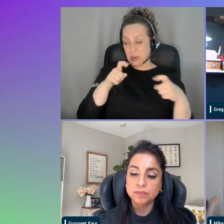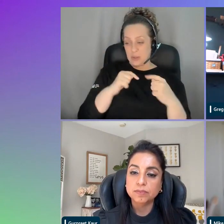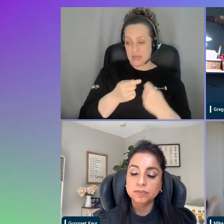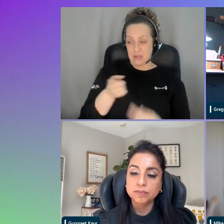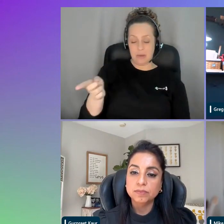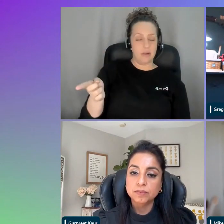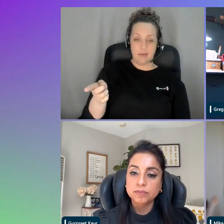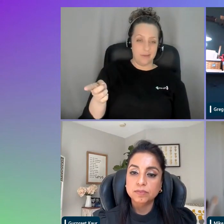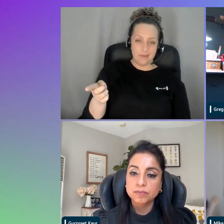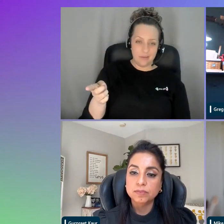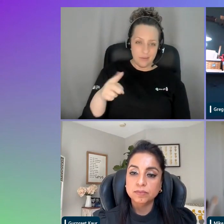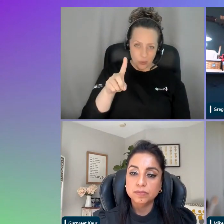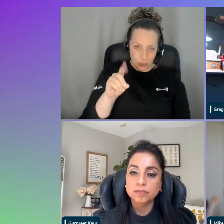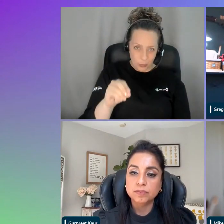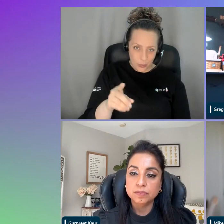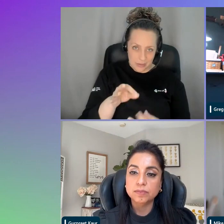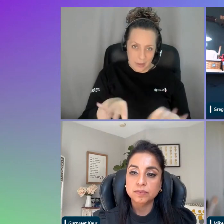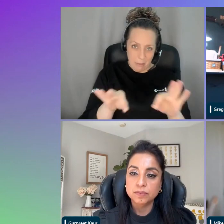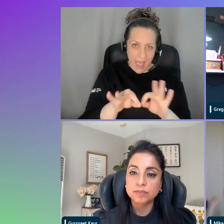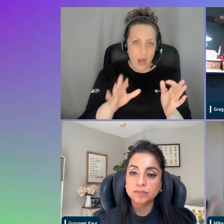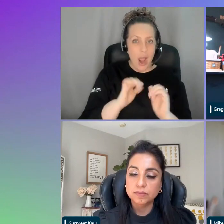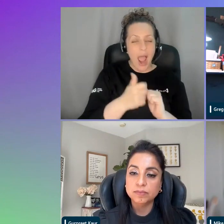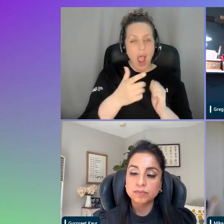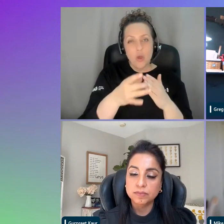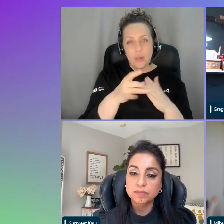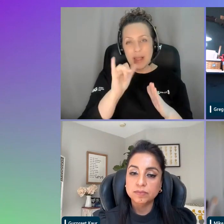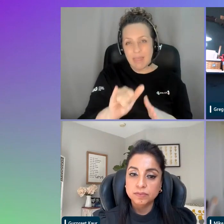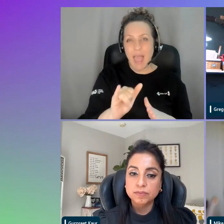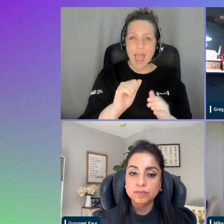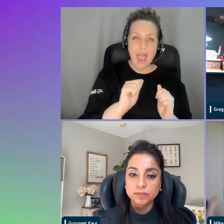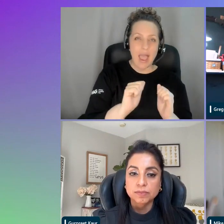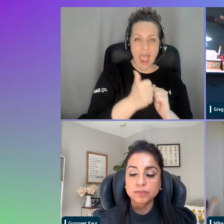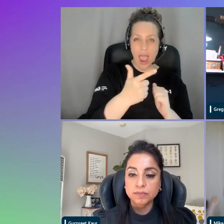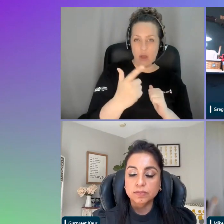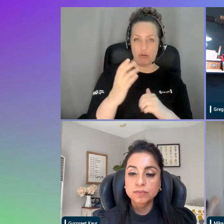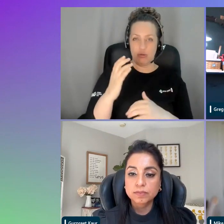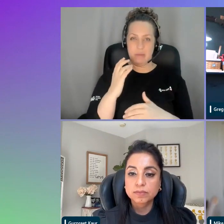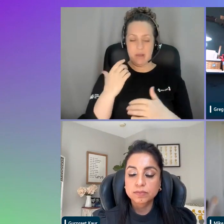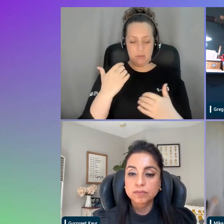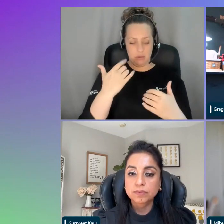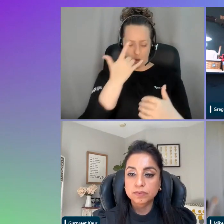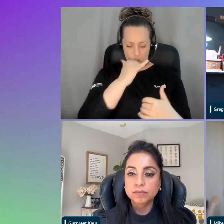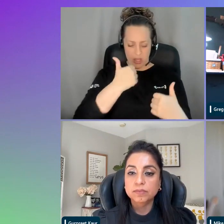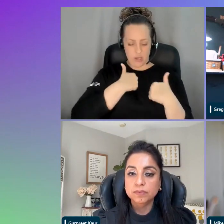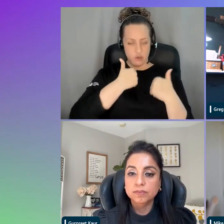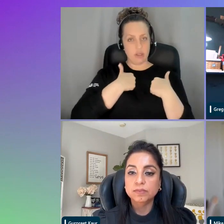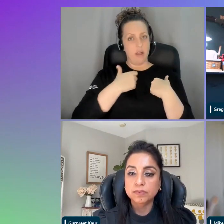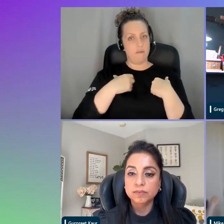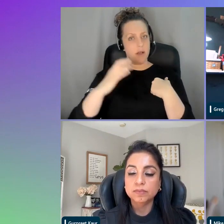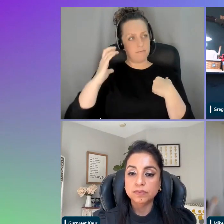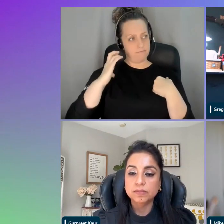really control the team does no, no you do. It does matter. And how you lead that state or how you account for yourself and